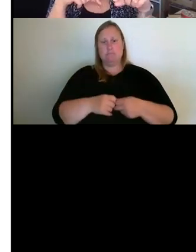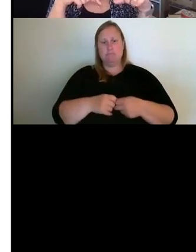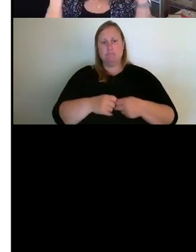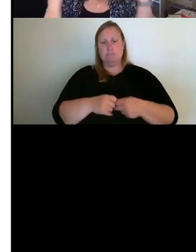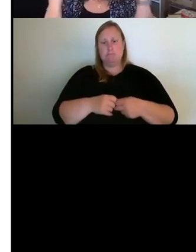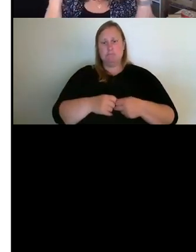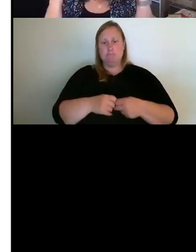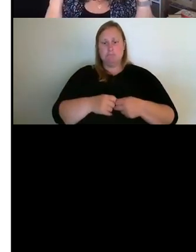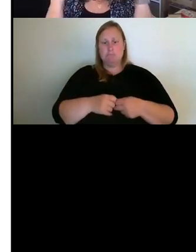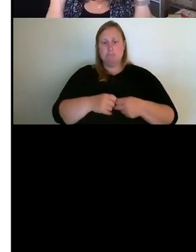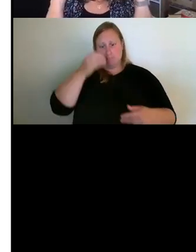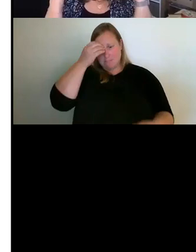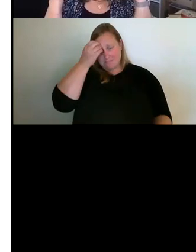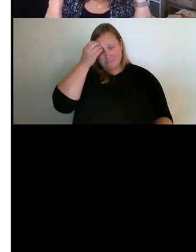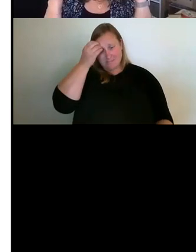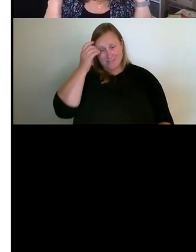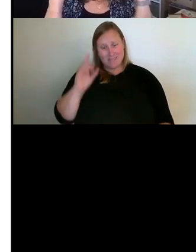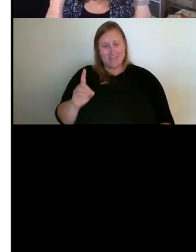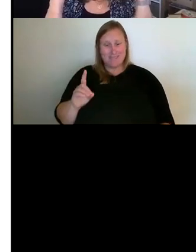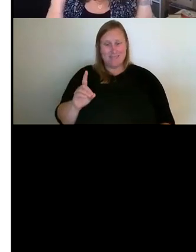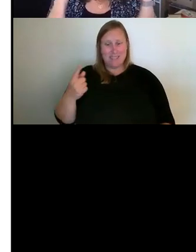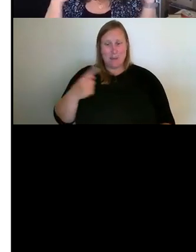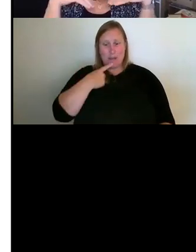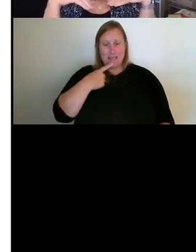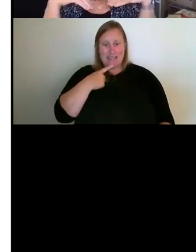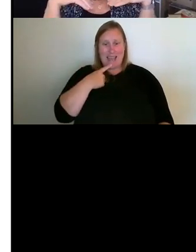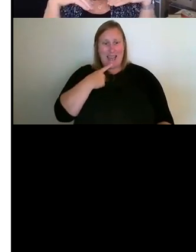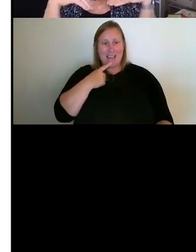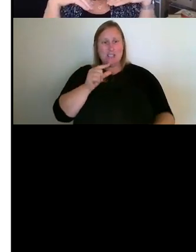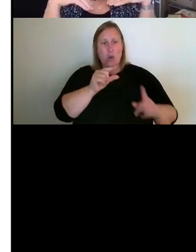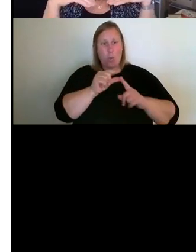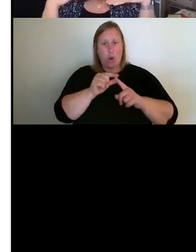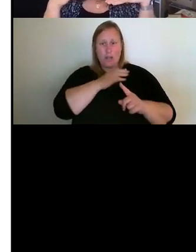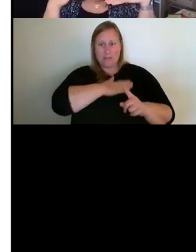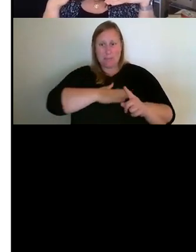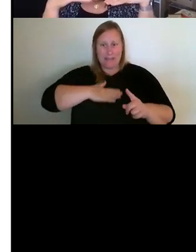Danette says words, please, not hamburgers with three lines.